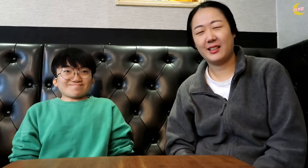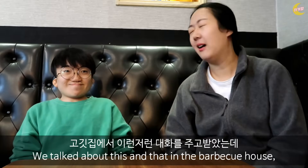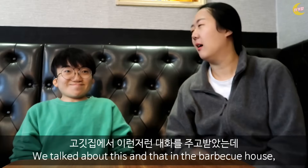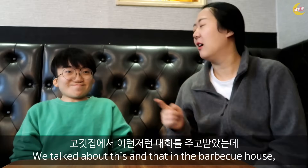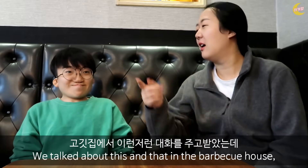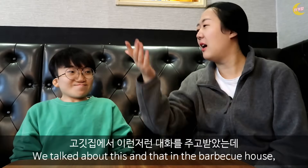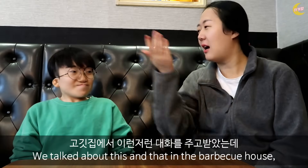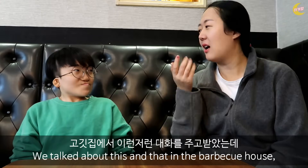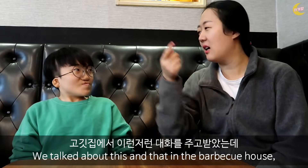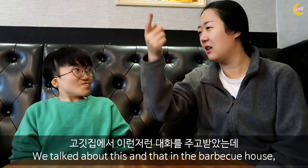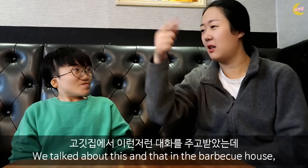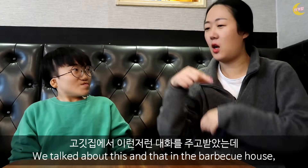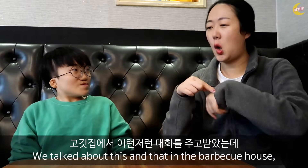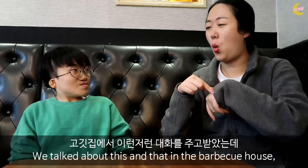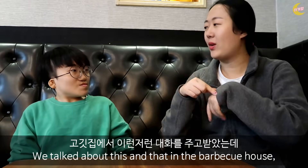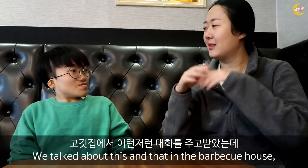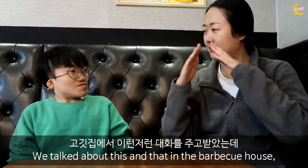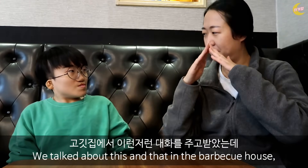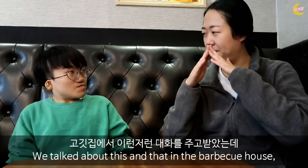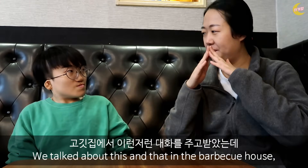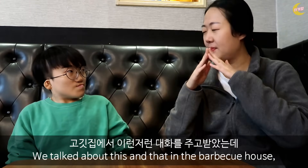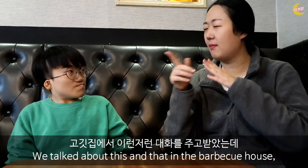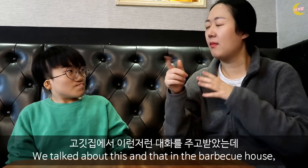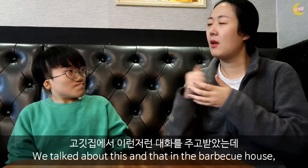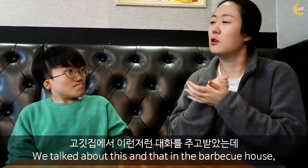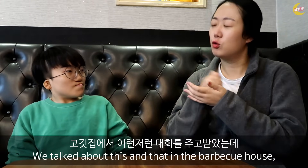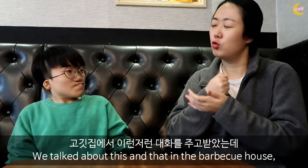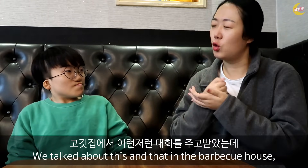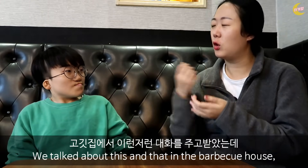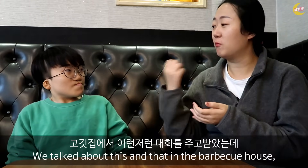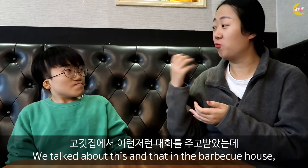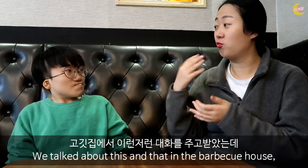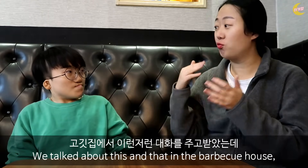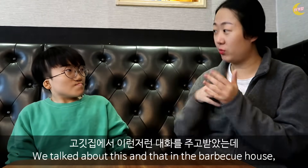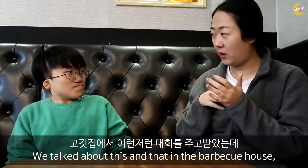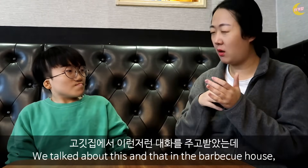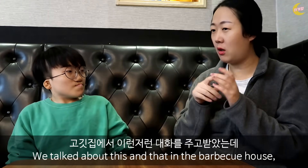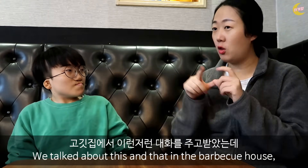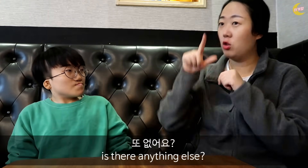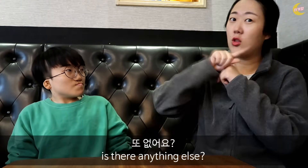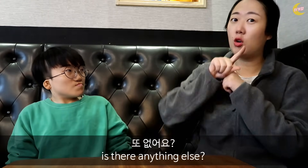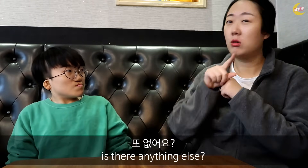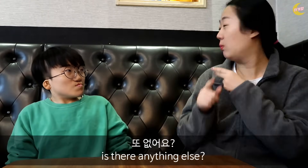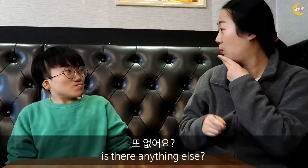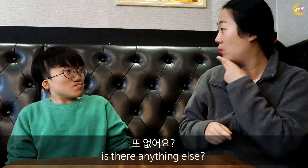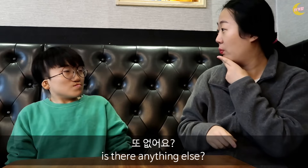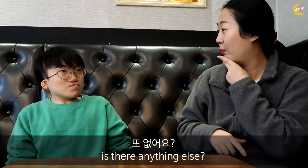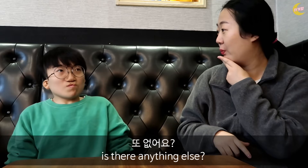We talked about this and that in the barbecue house, is there anything else?